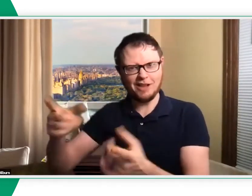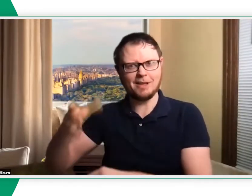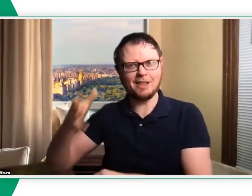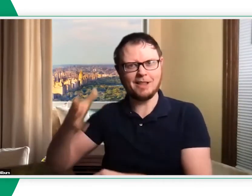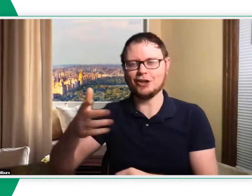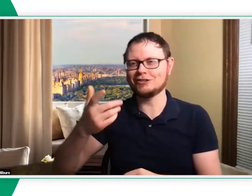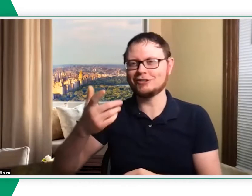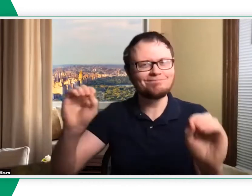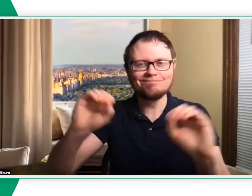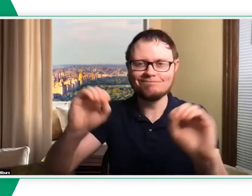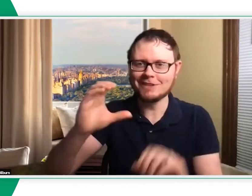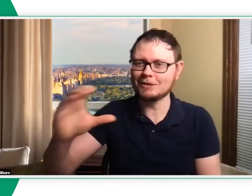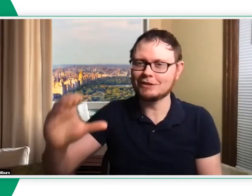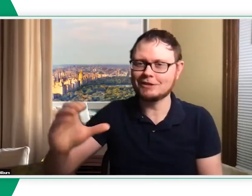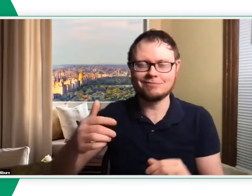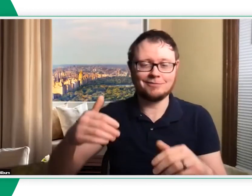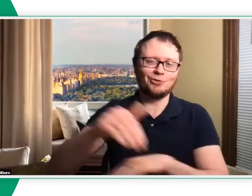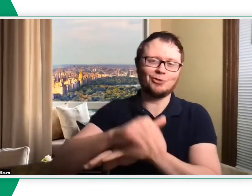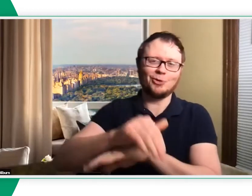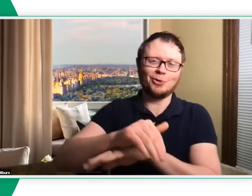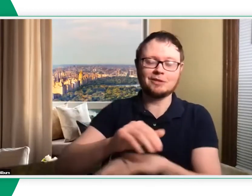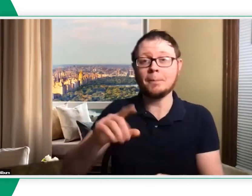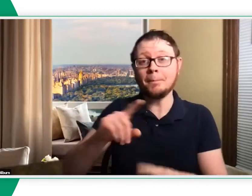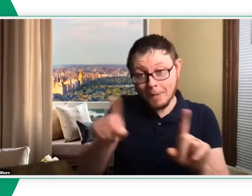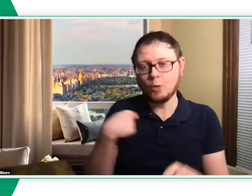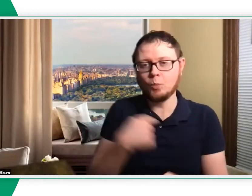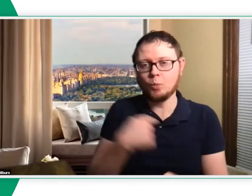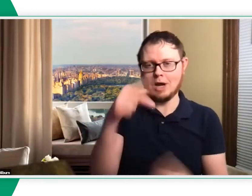it might be due to the storm that's happening in Texas.